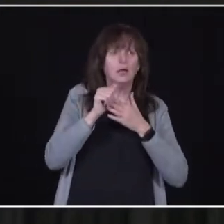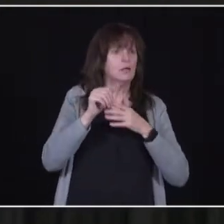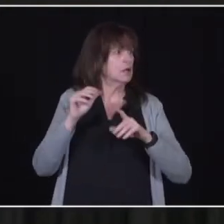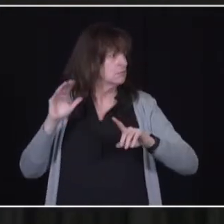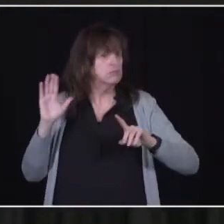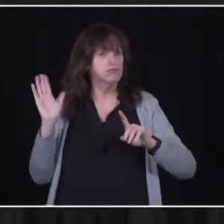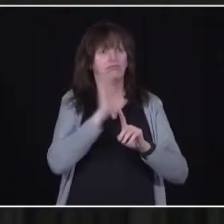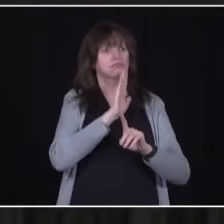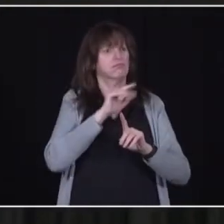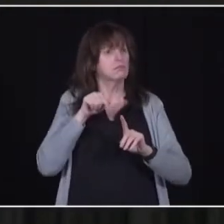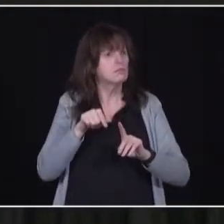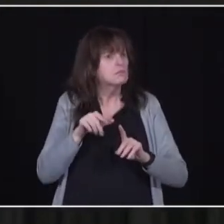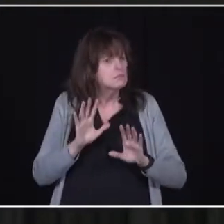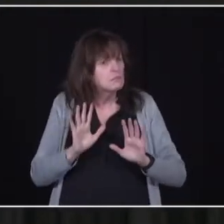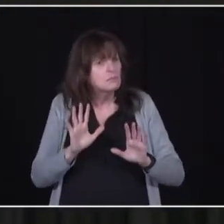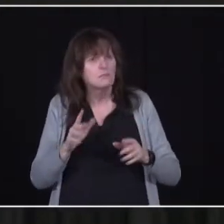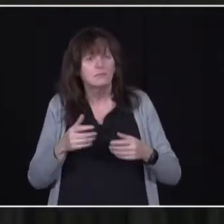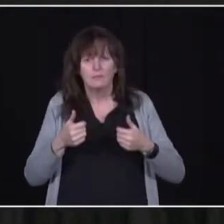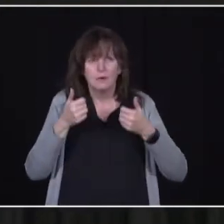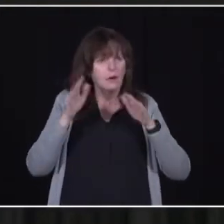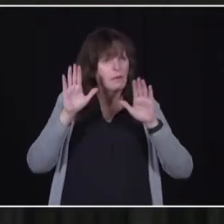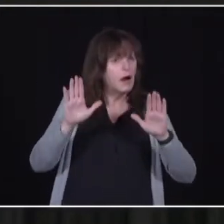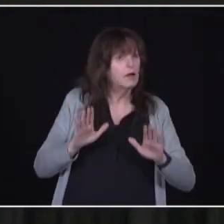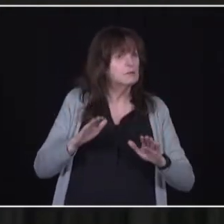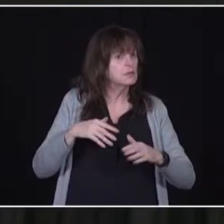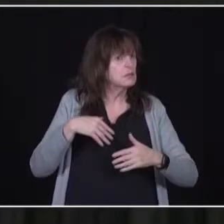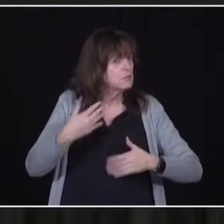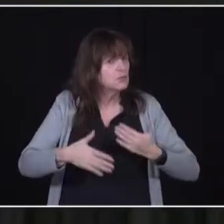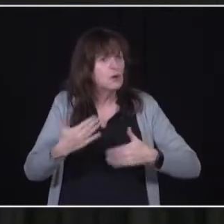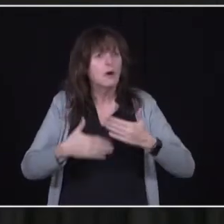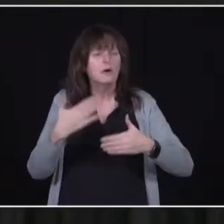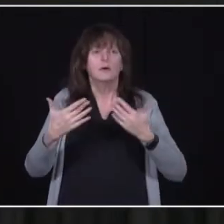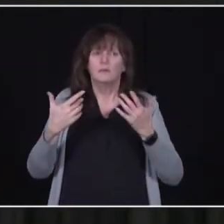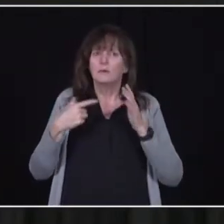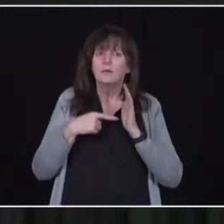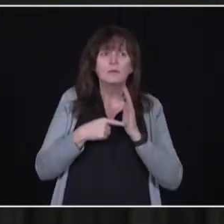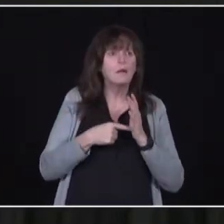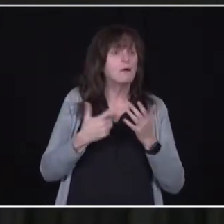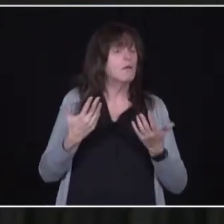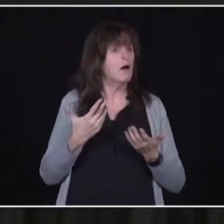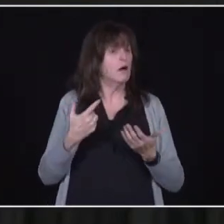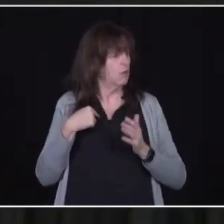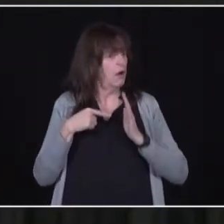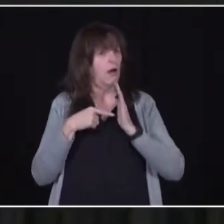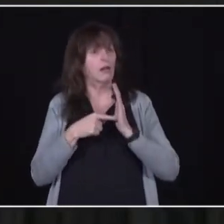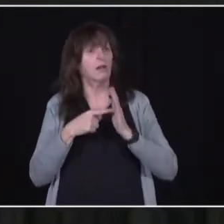this is an example. We are leading the entire country in the number of vaccines is blistered.